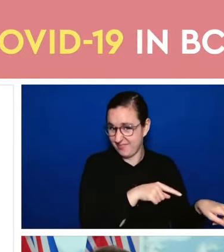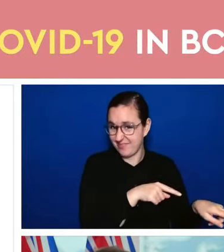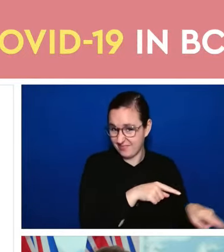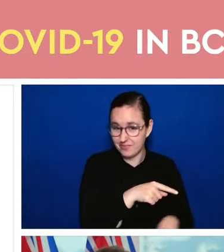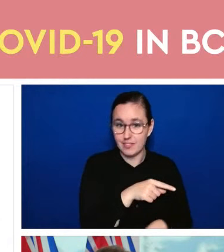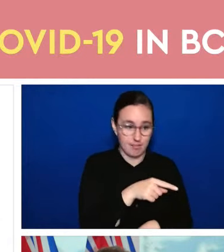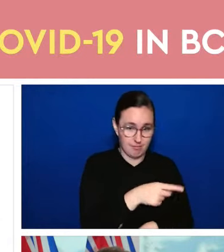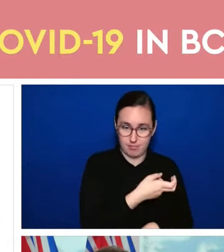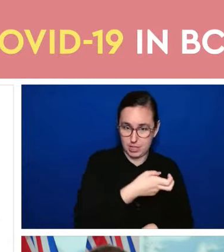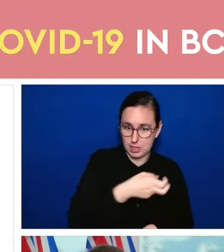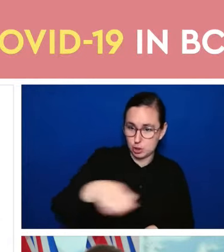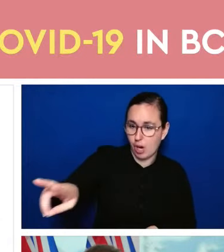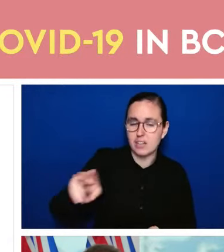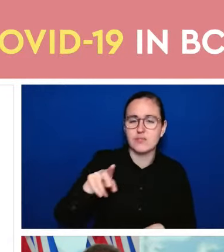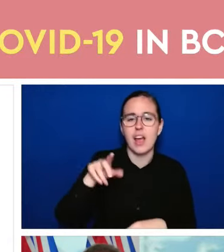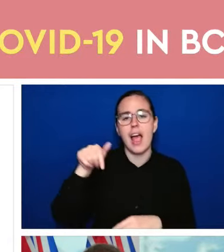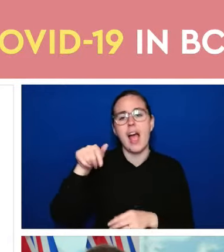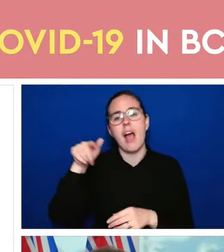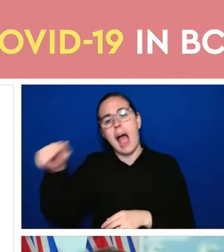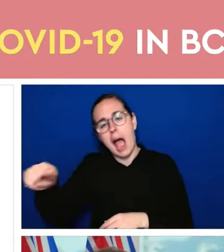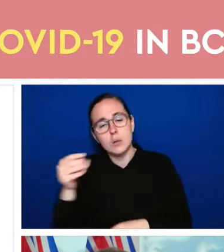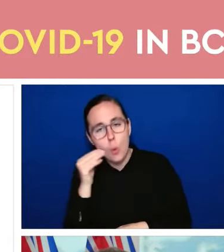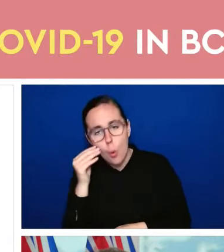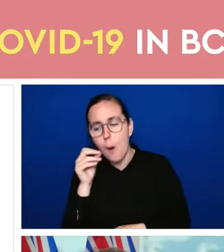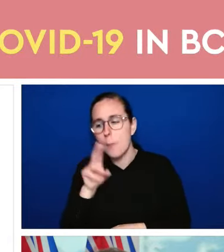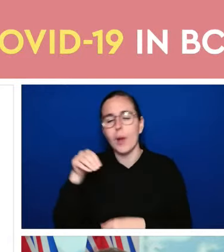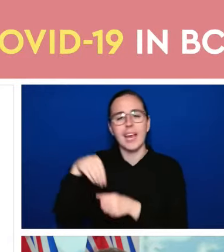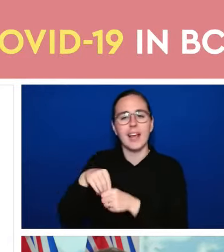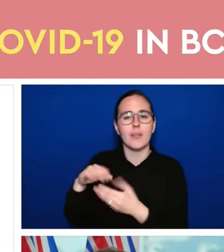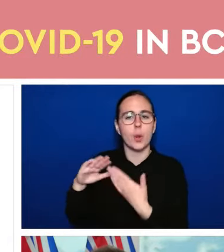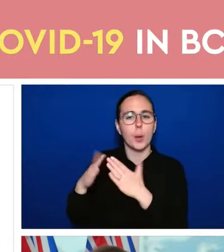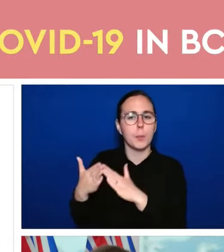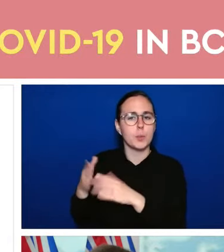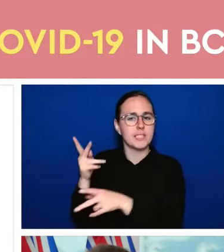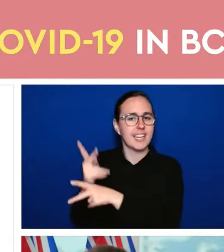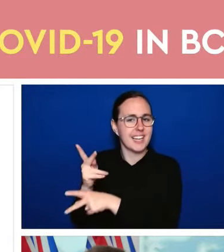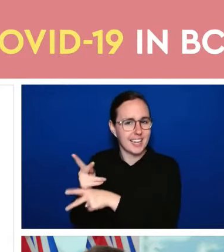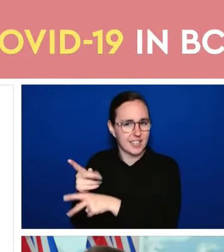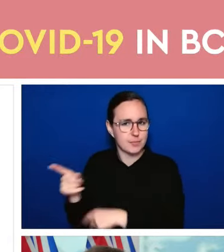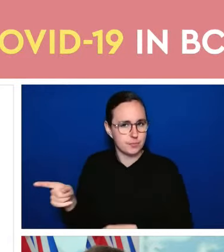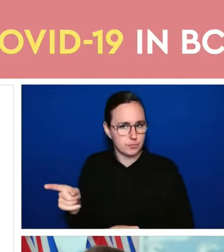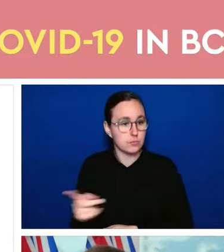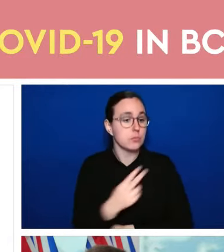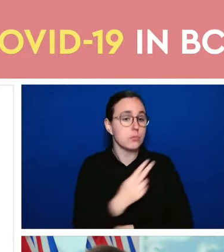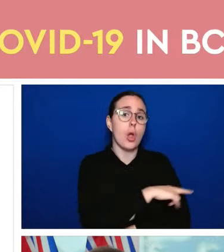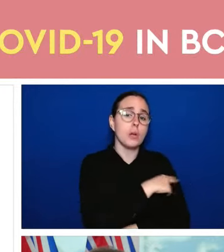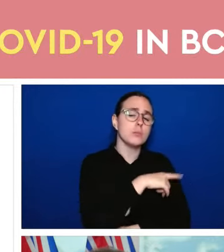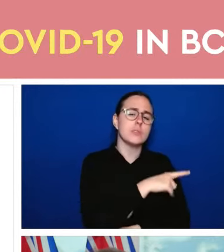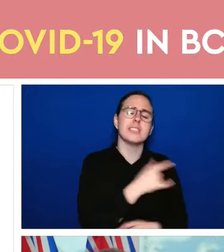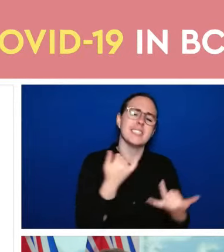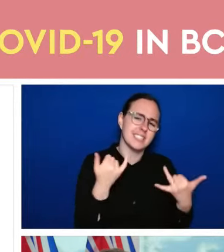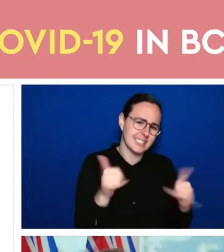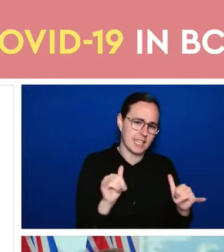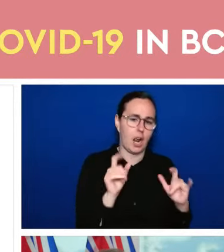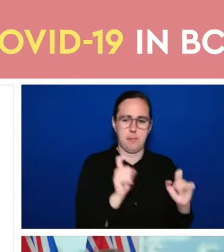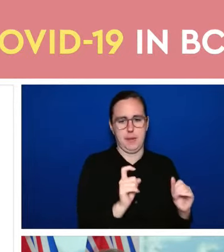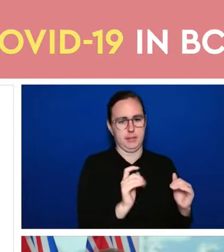to receive and must receive. A standing care. On site twenty four we talk about the